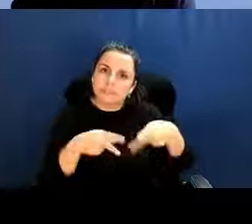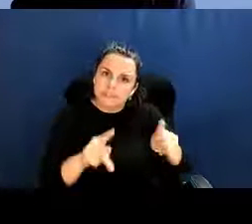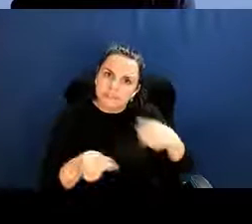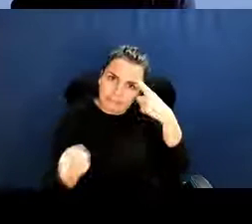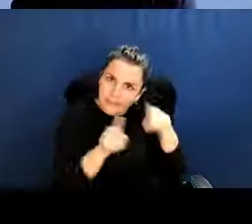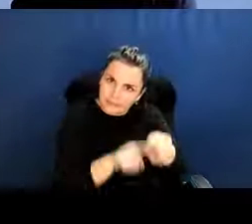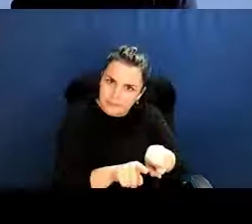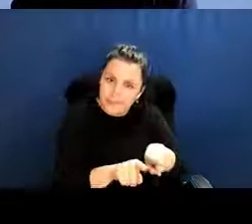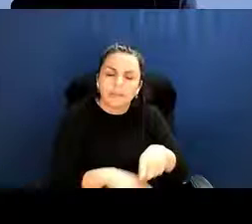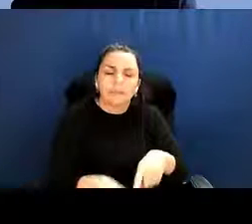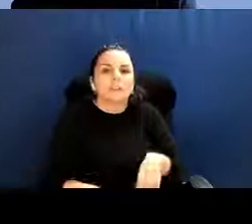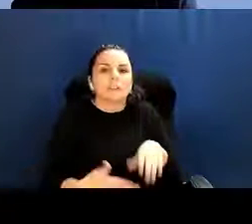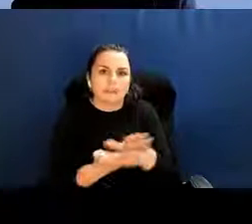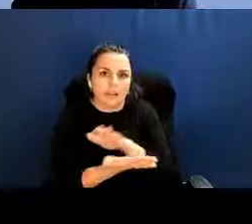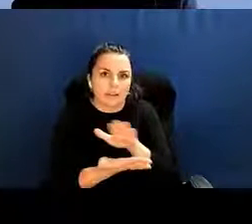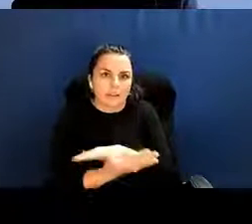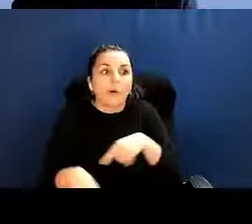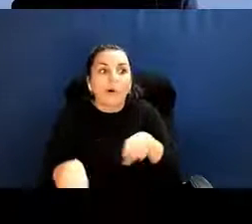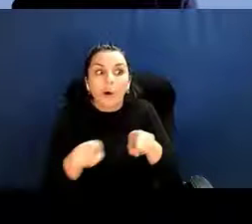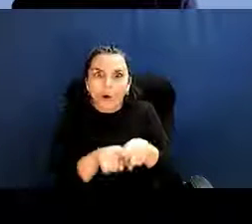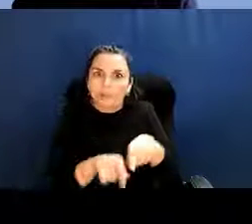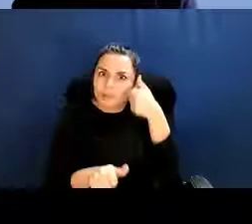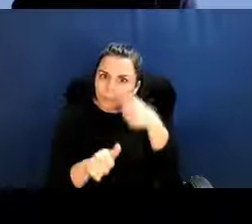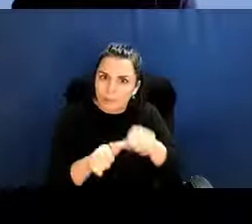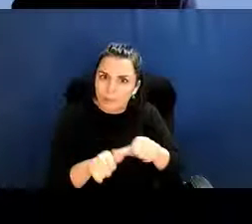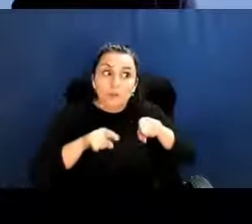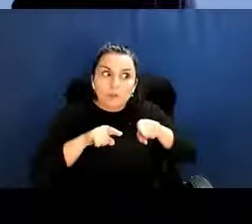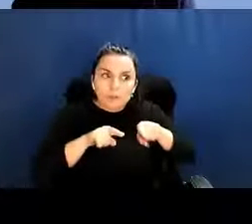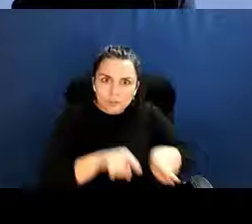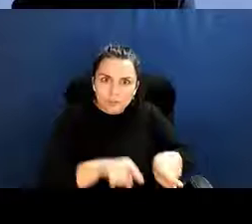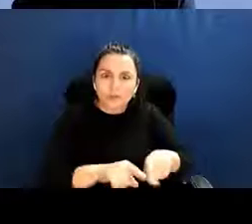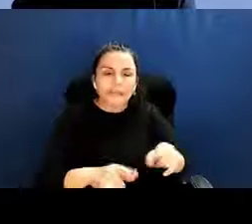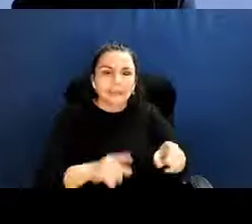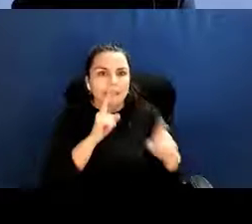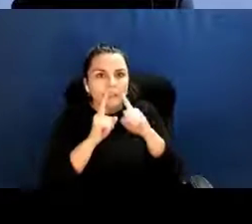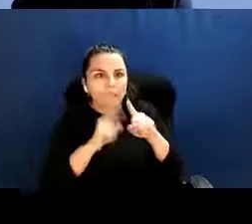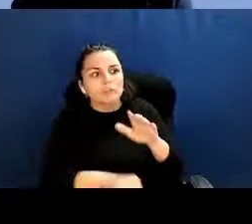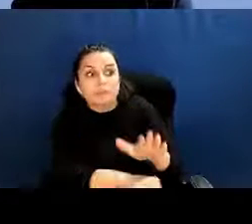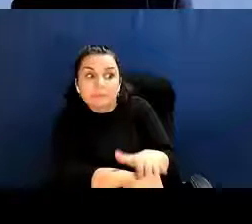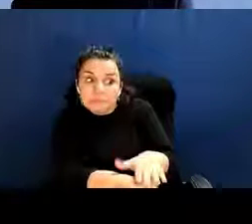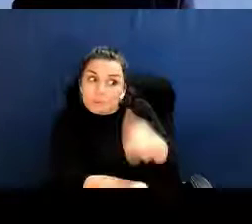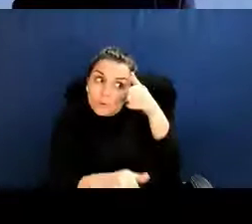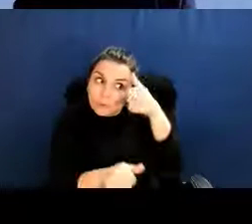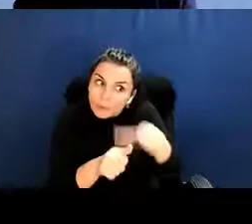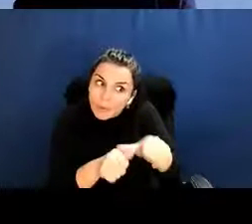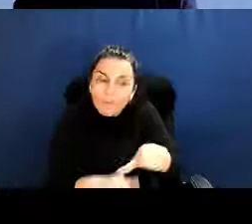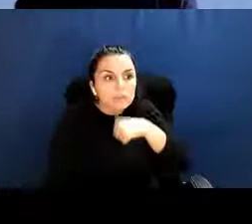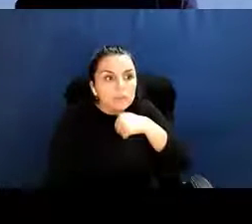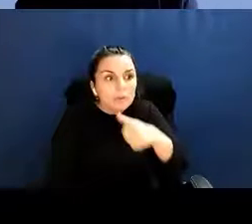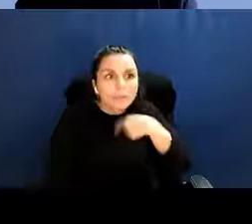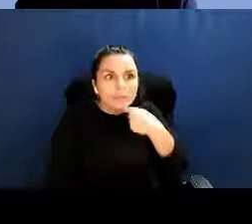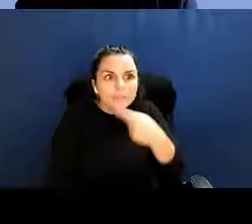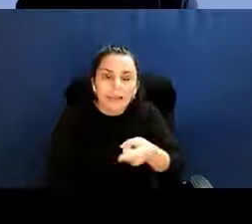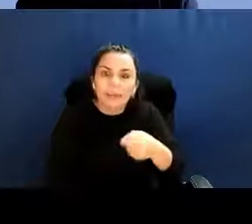that subjects should not share information that may allow for direct or indirect identification of others.